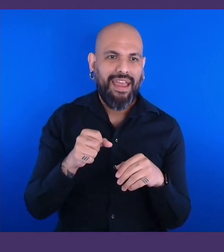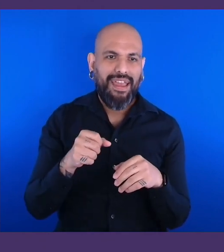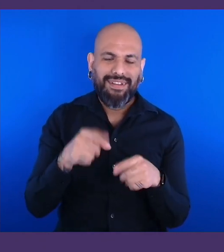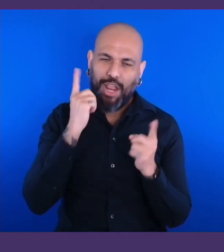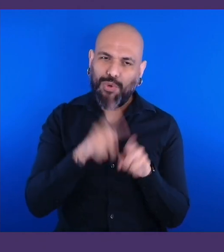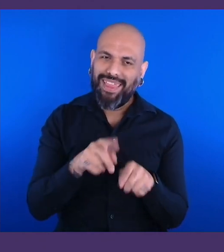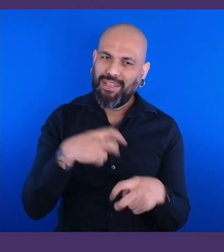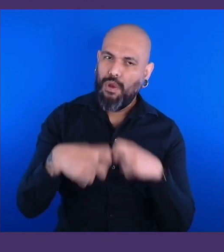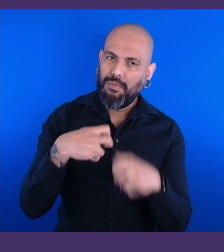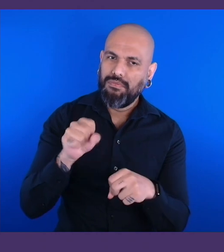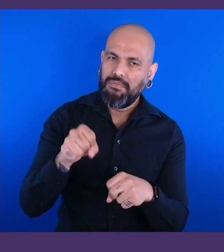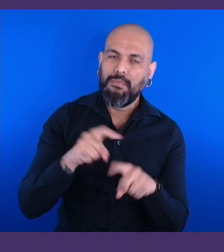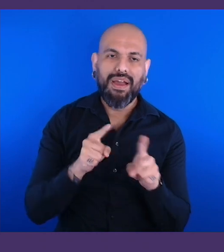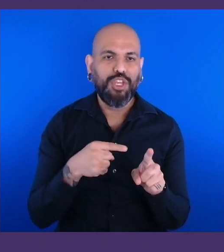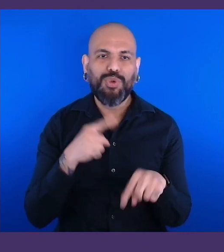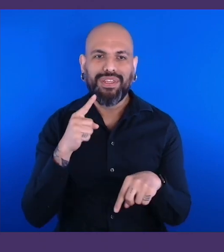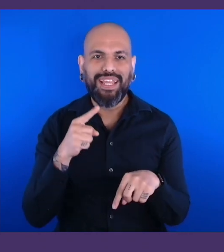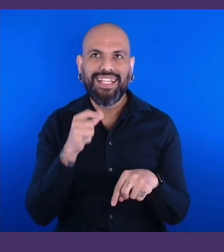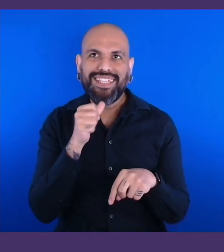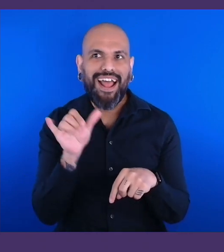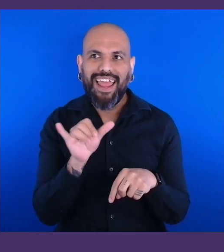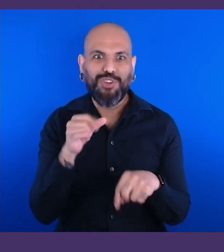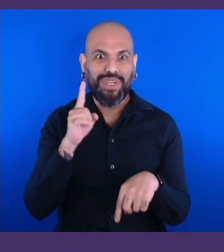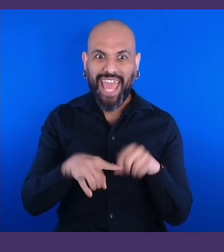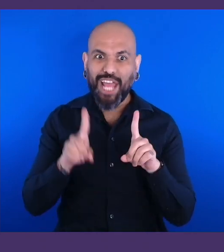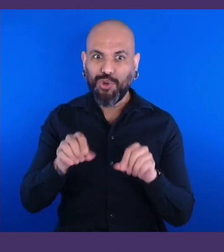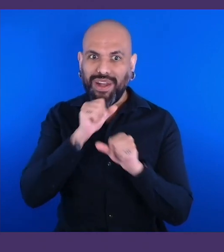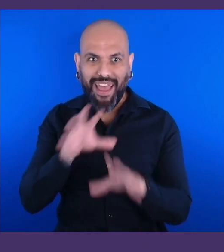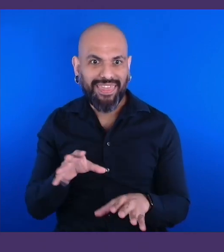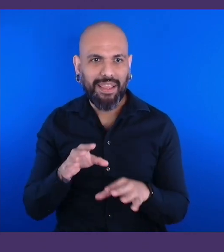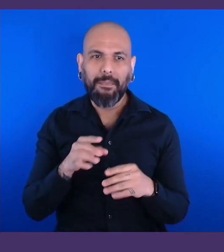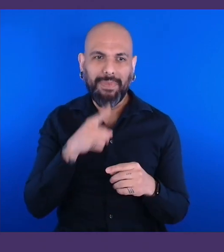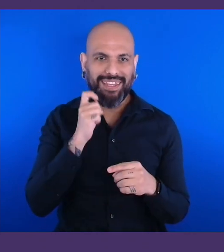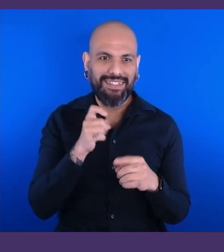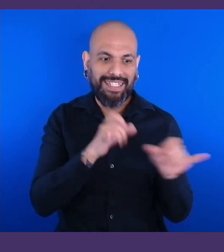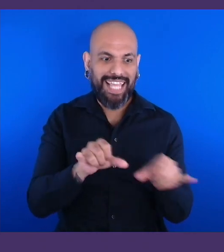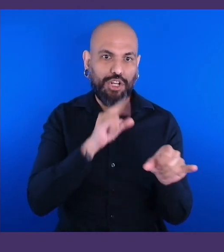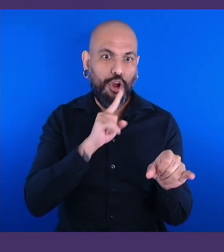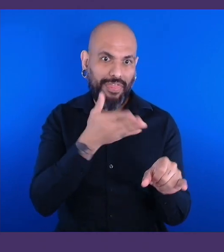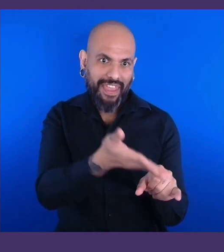because the standards are not there. That's simply not true and especially not if you are a little bit new to this.